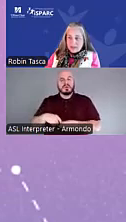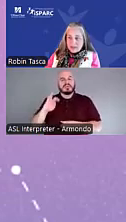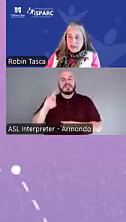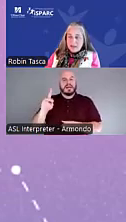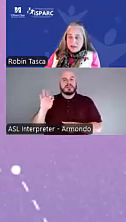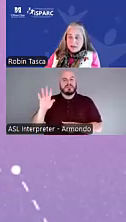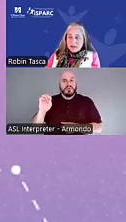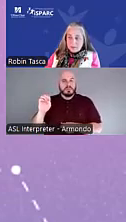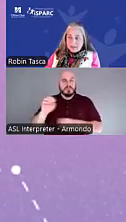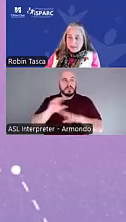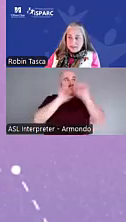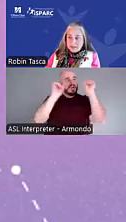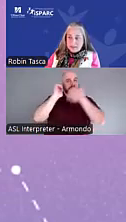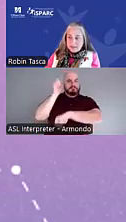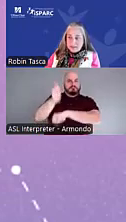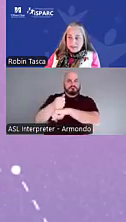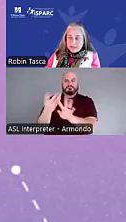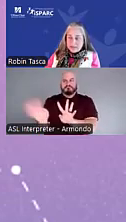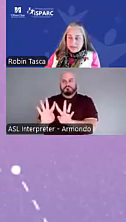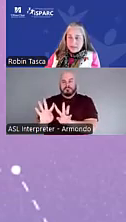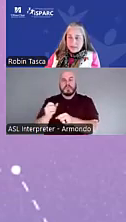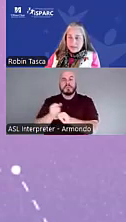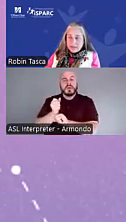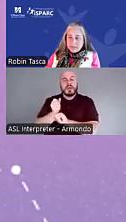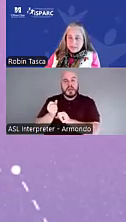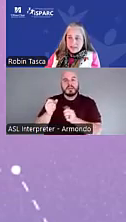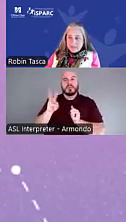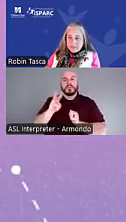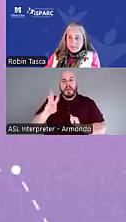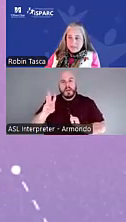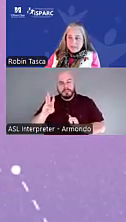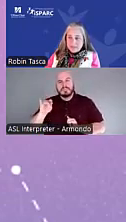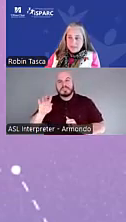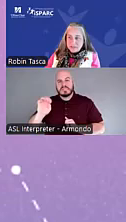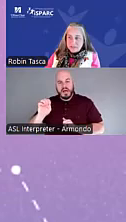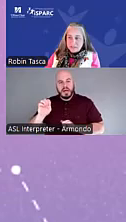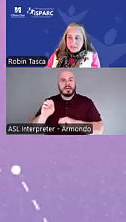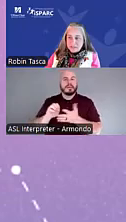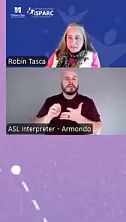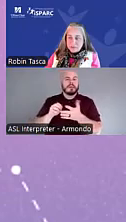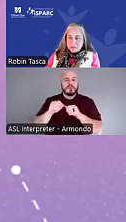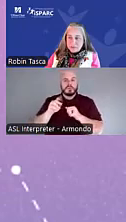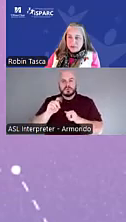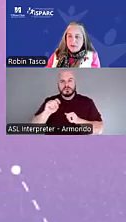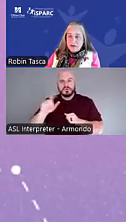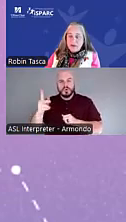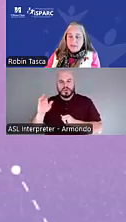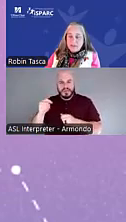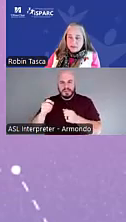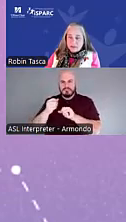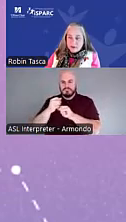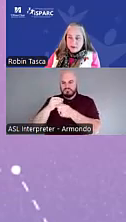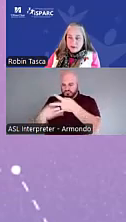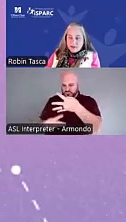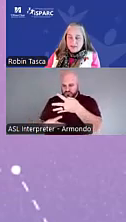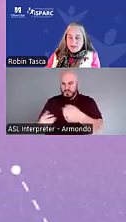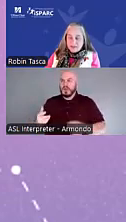to create a full website and design toolkit for staff and researchers to use to make sure that all of their content